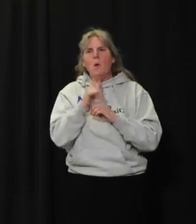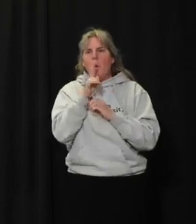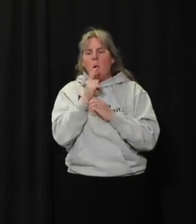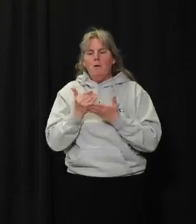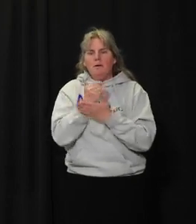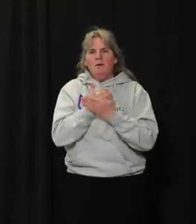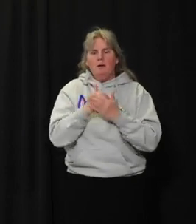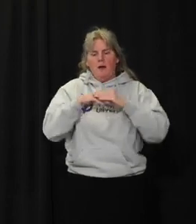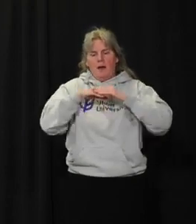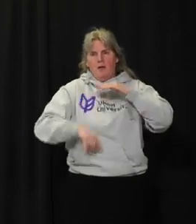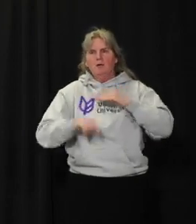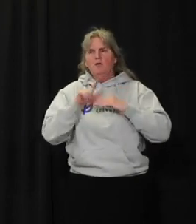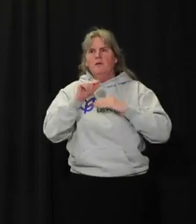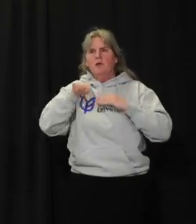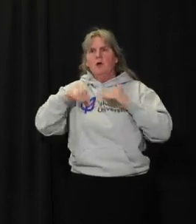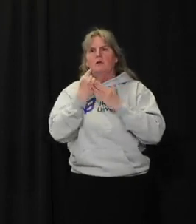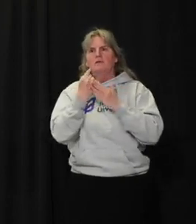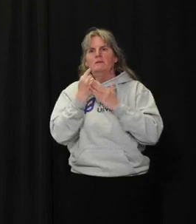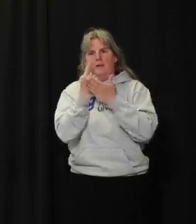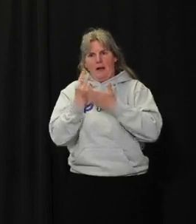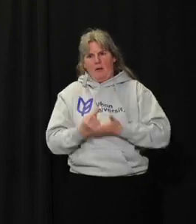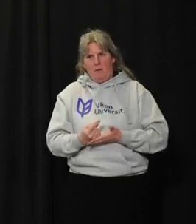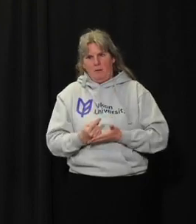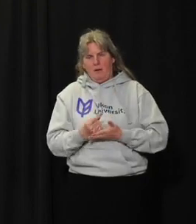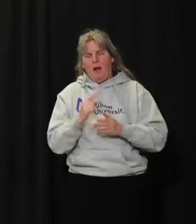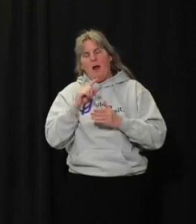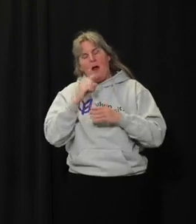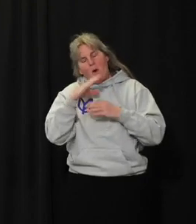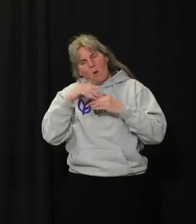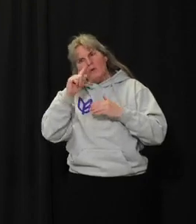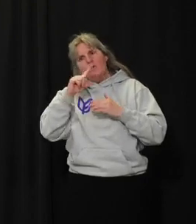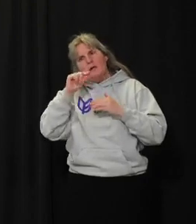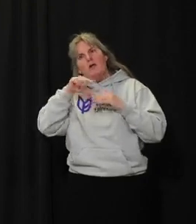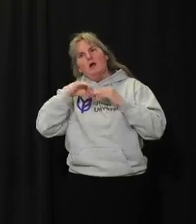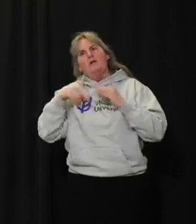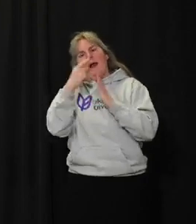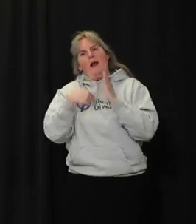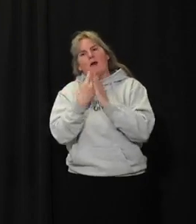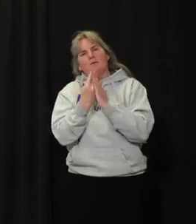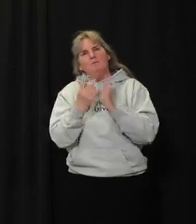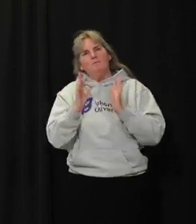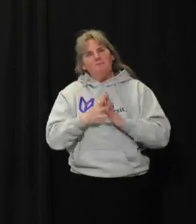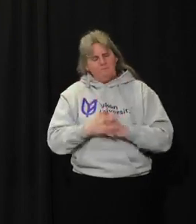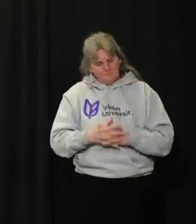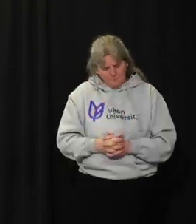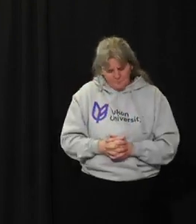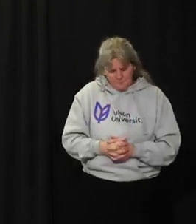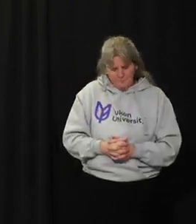than $20 per hour with a wage top up.